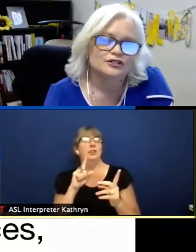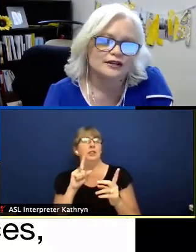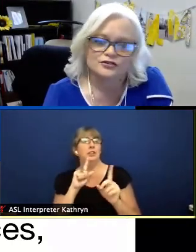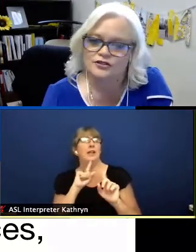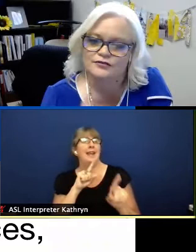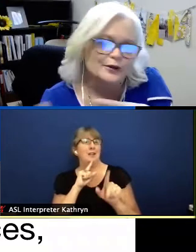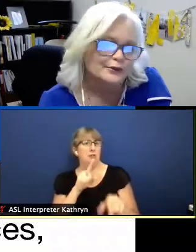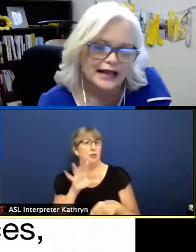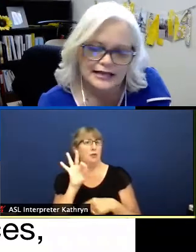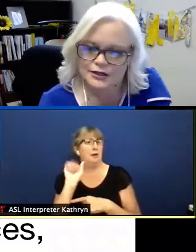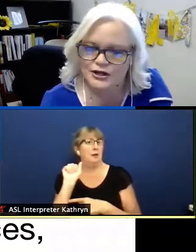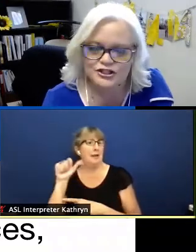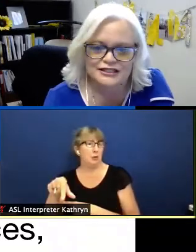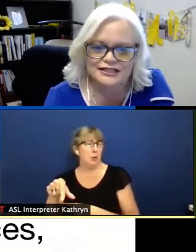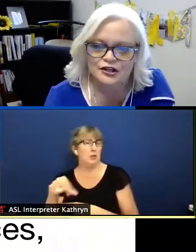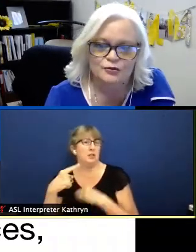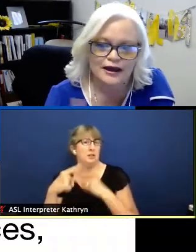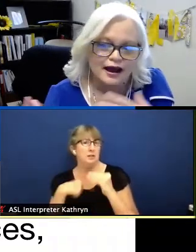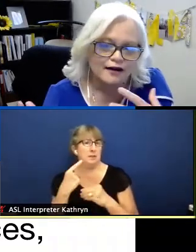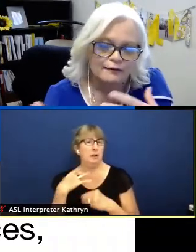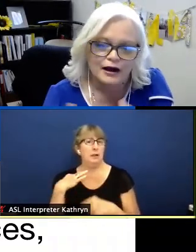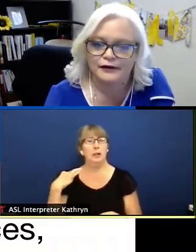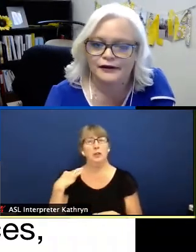answers frequently asked questions that you may have about